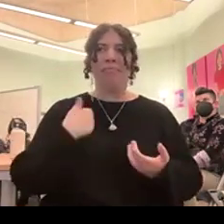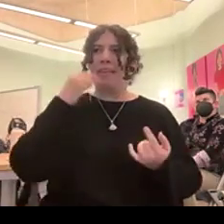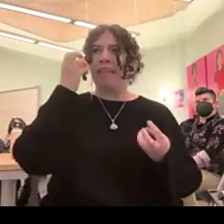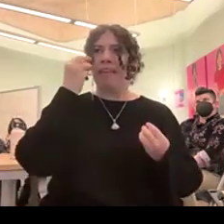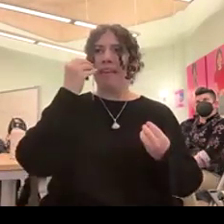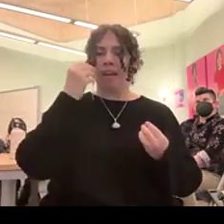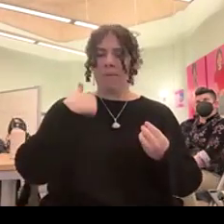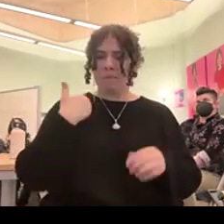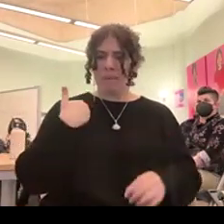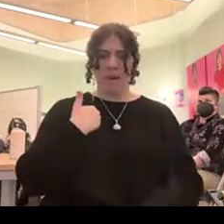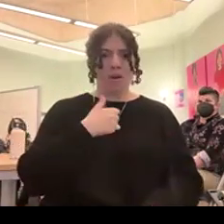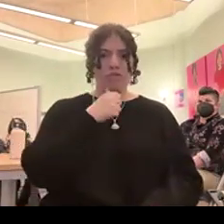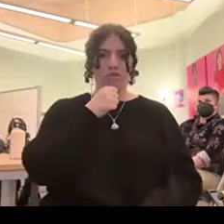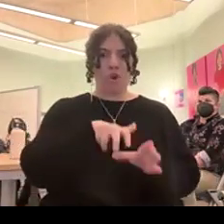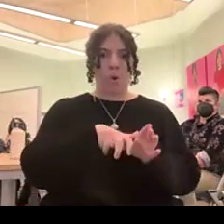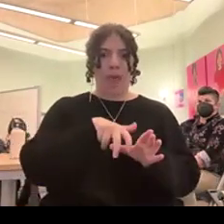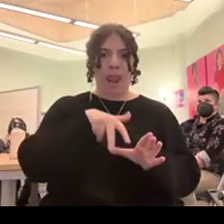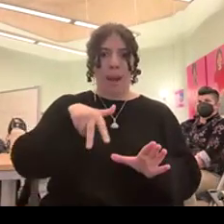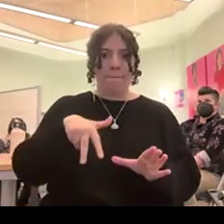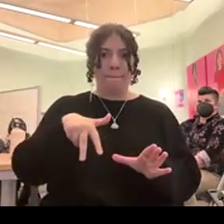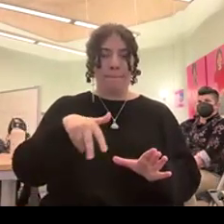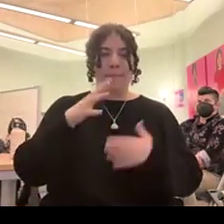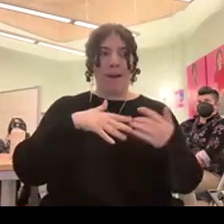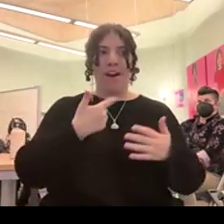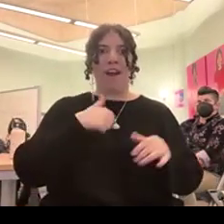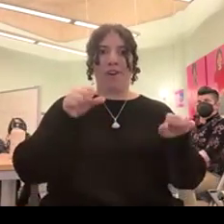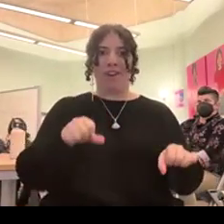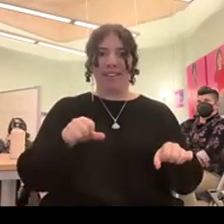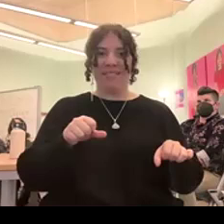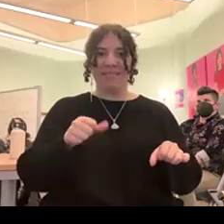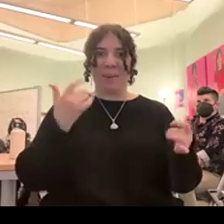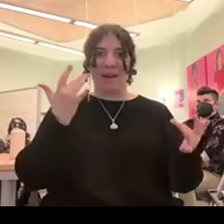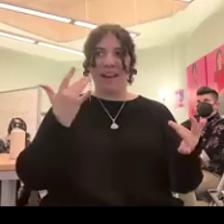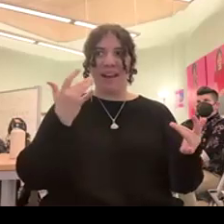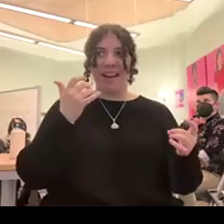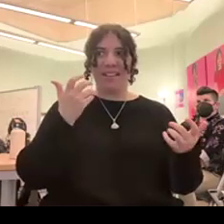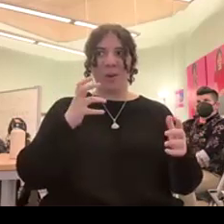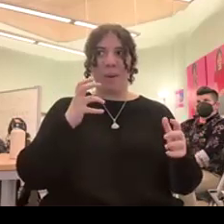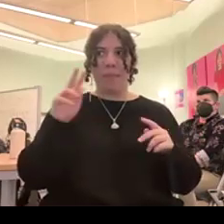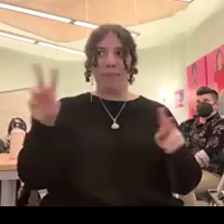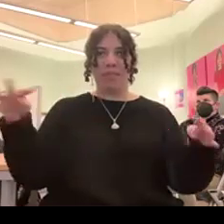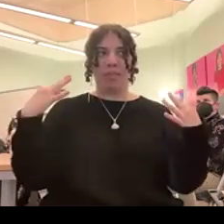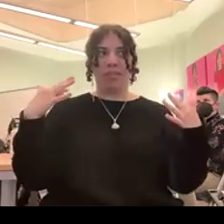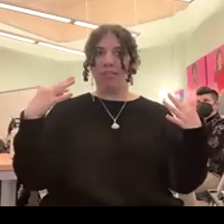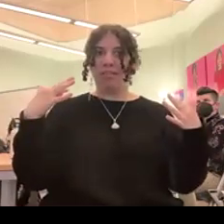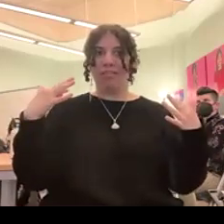wheelchair use, and thinking, I would remind myself, "Oh don't get up," even if I could,